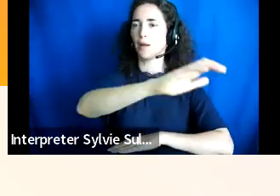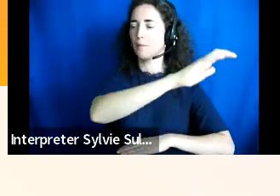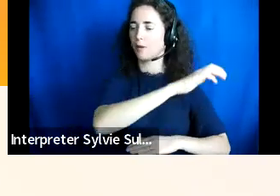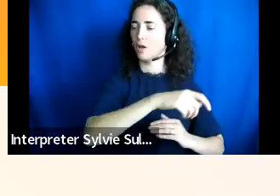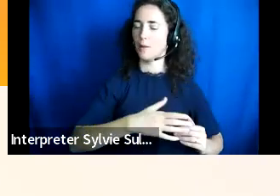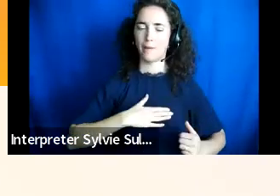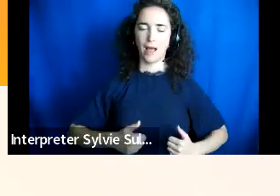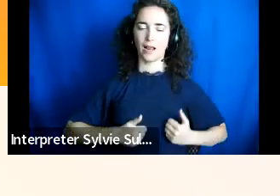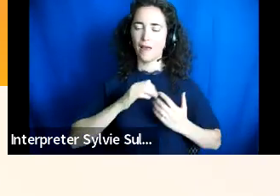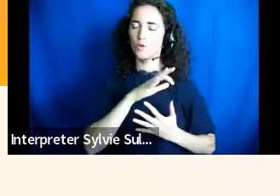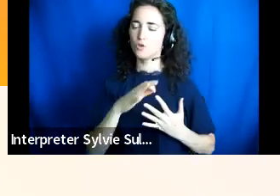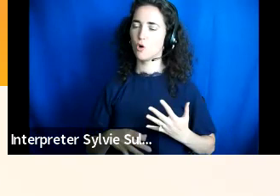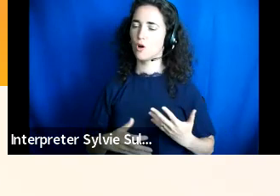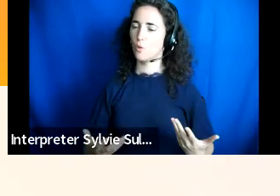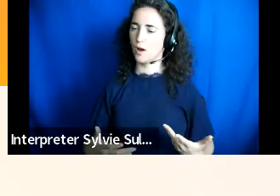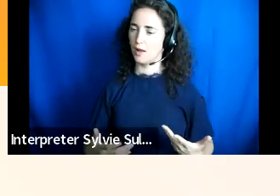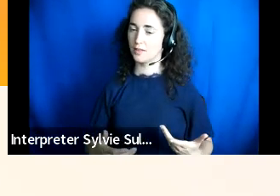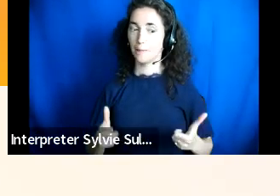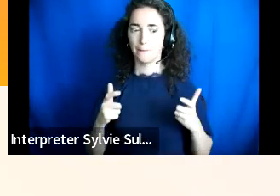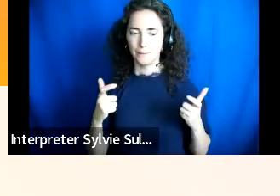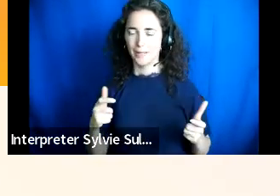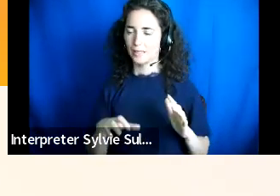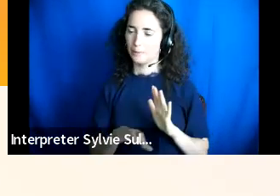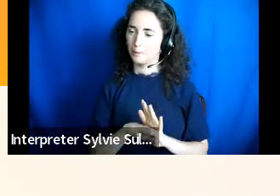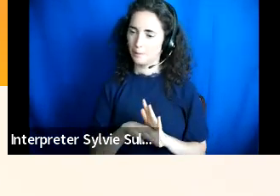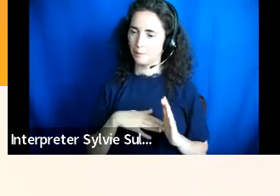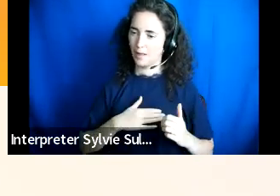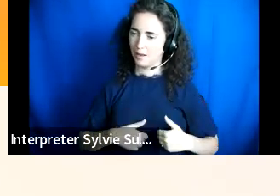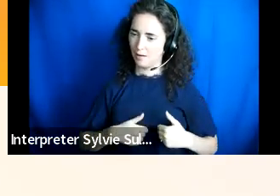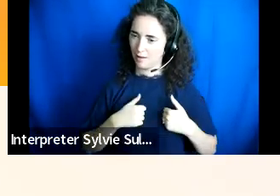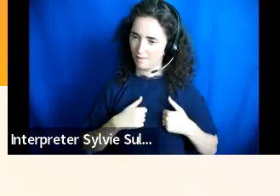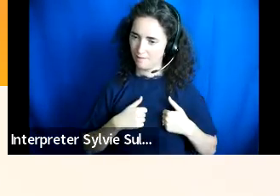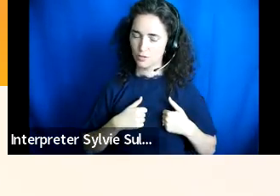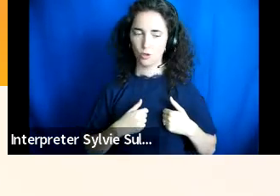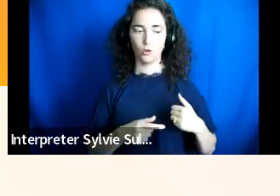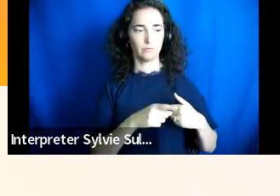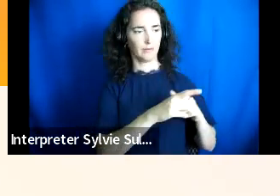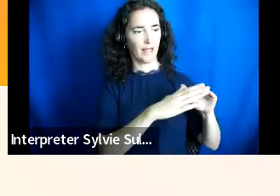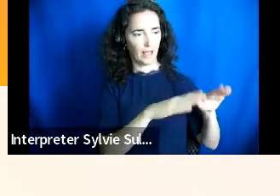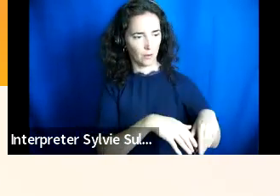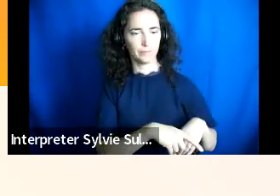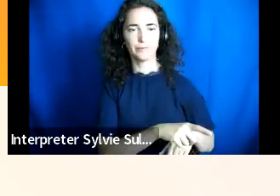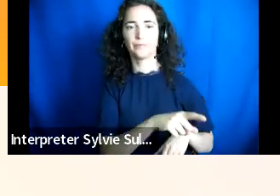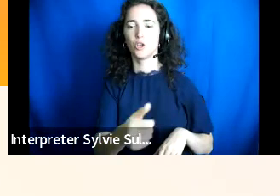So, or you know, major life choices. So they had housing, transportation employment.